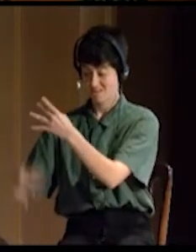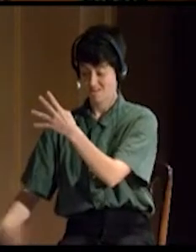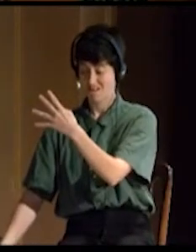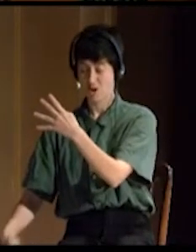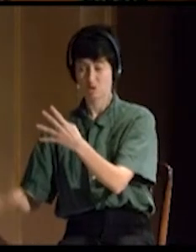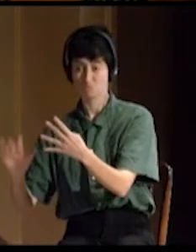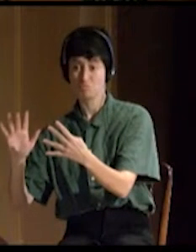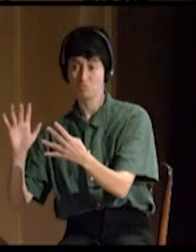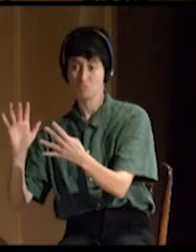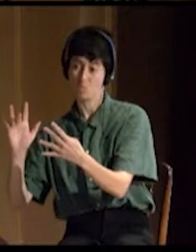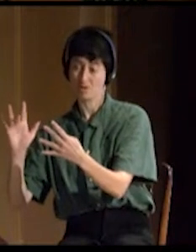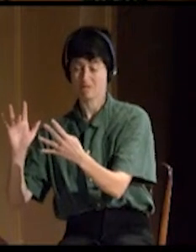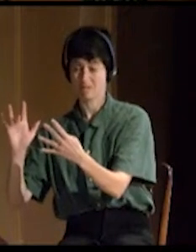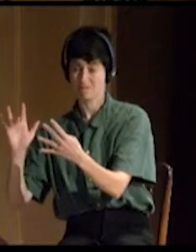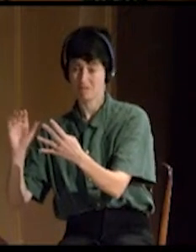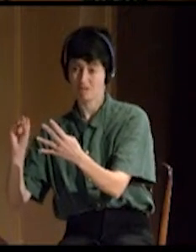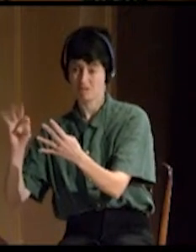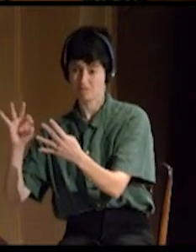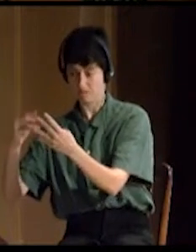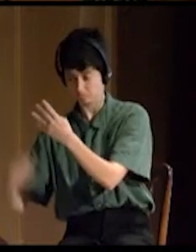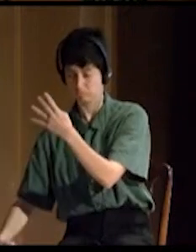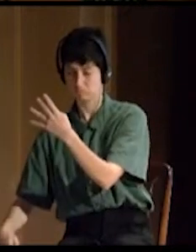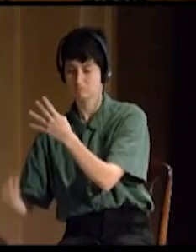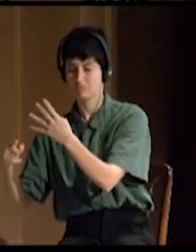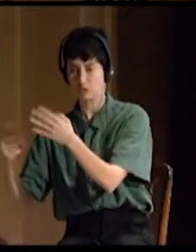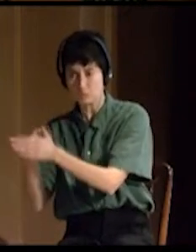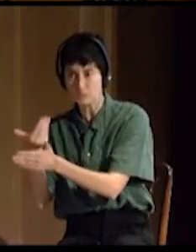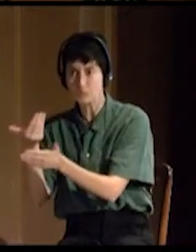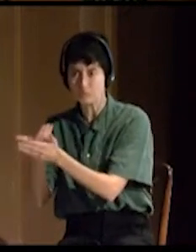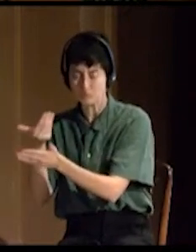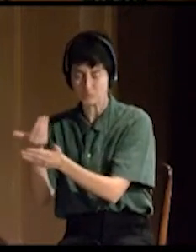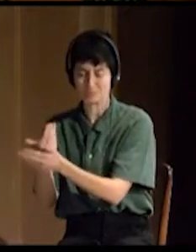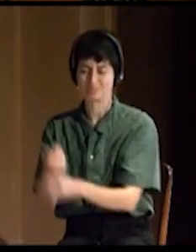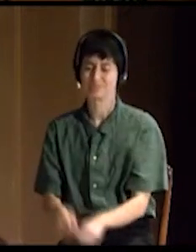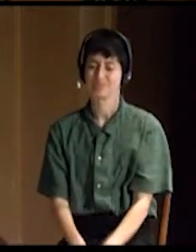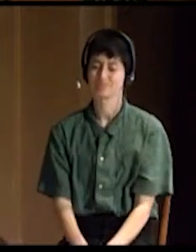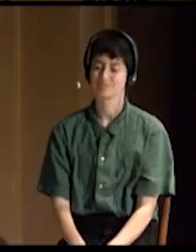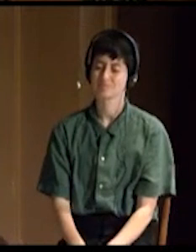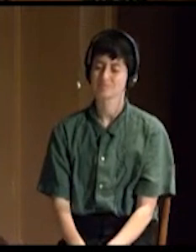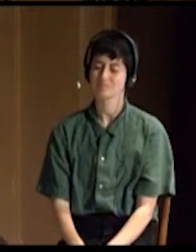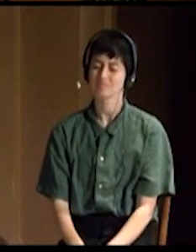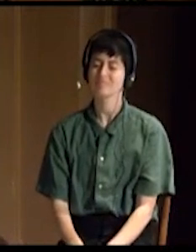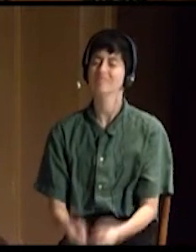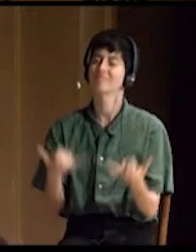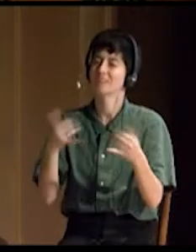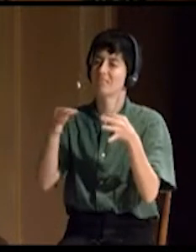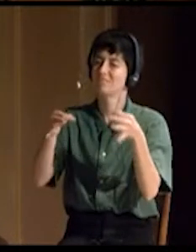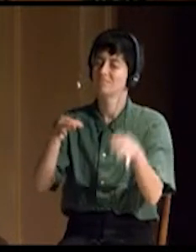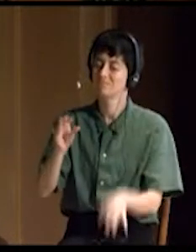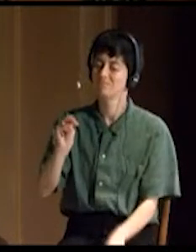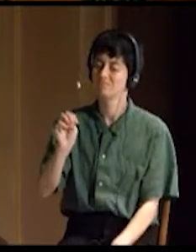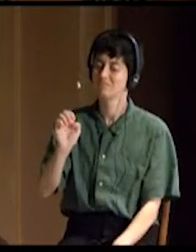Switching gears, I'm jumping to metagenomics and now I will explain this utilizing the analogy of a puzzle.